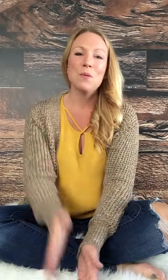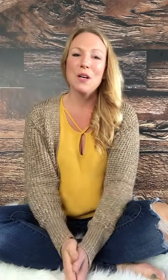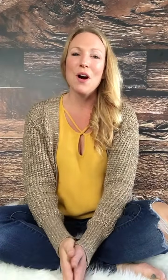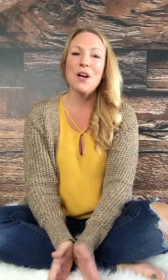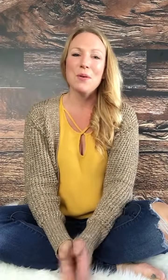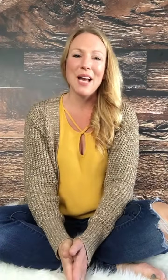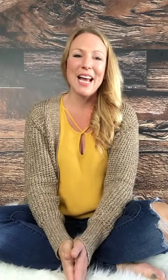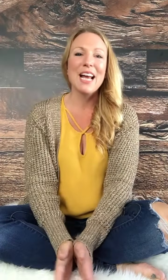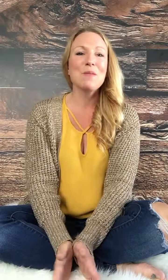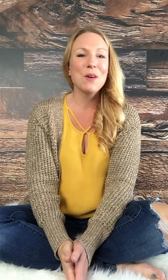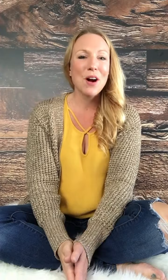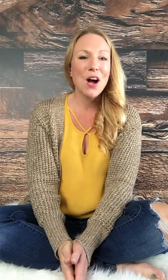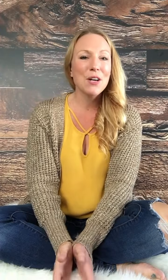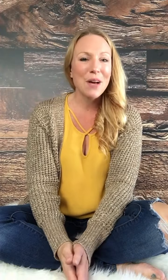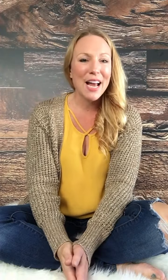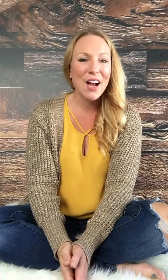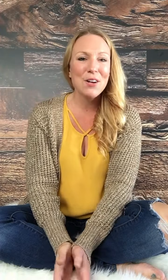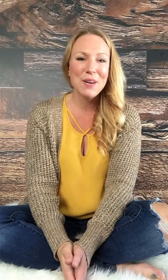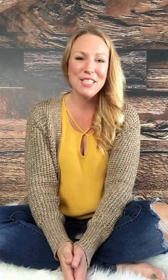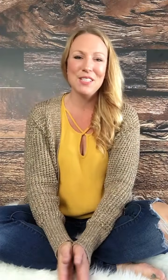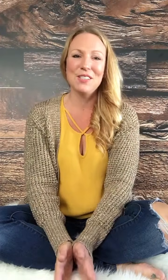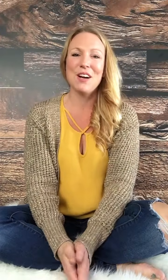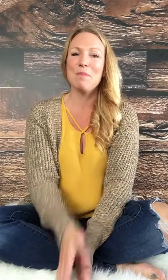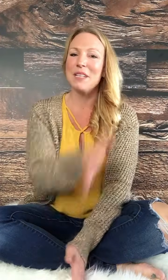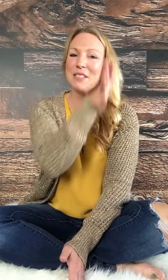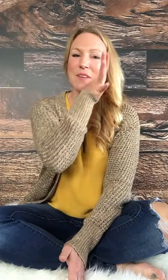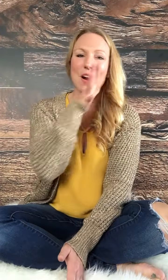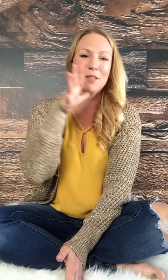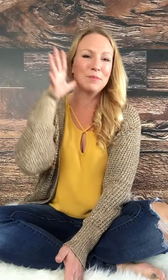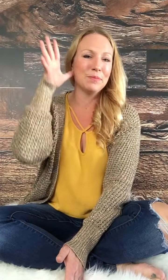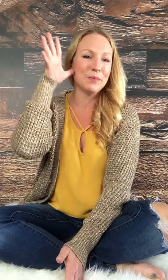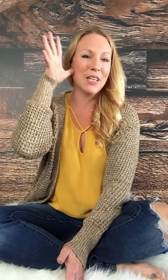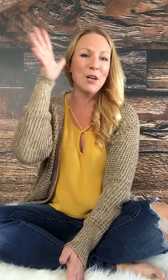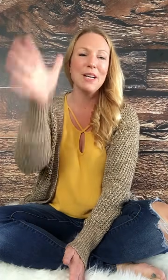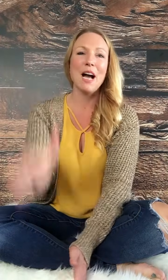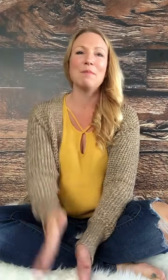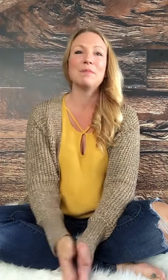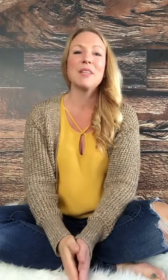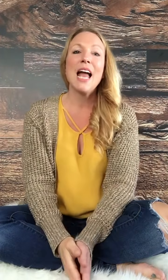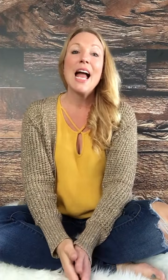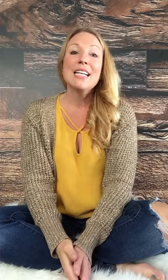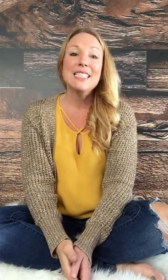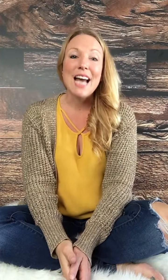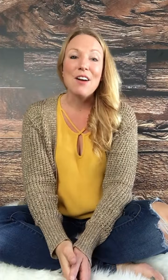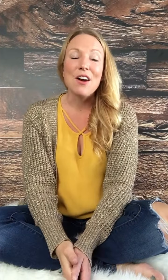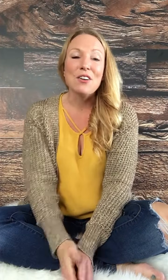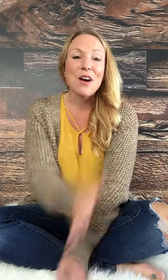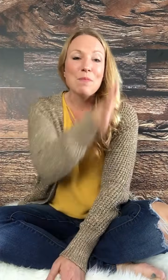we're on our way, we're on our way, on our way to Grandpa's FARM. Here we come.